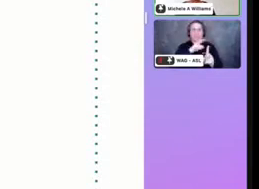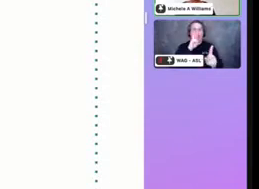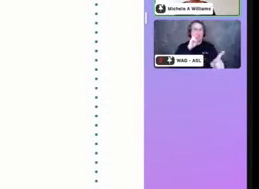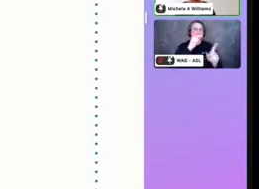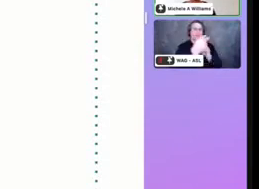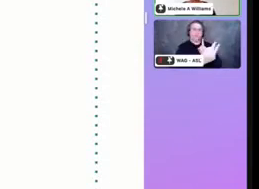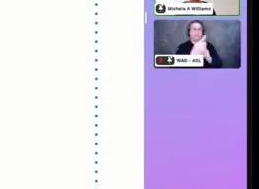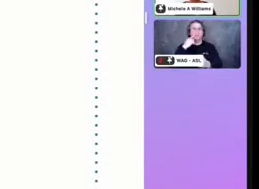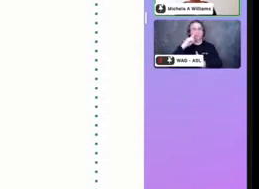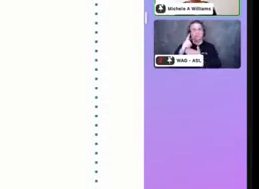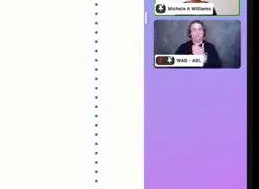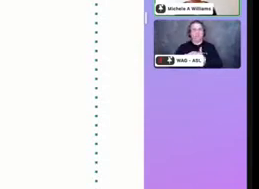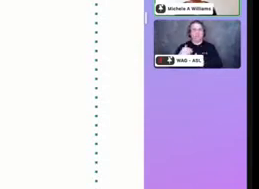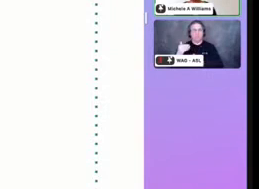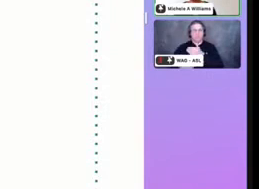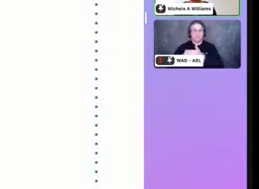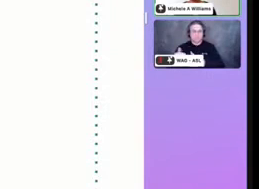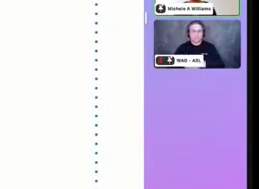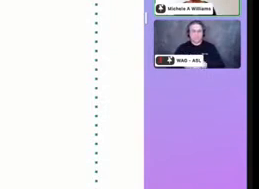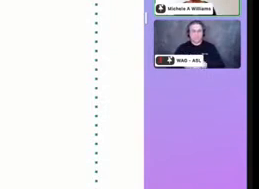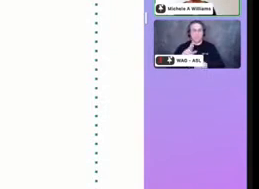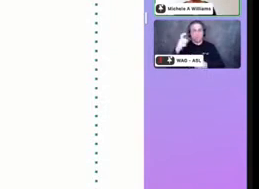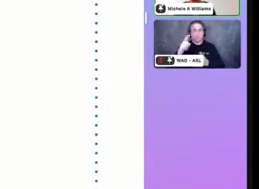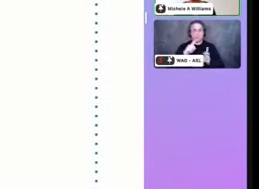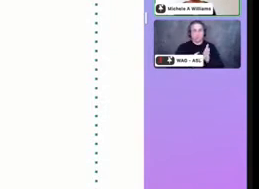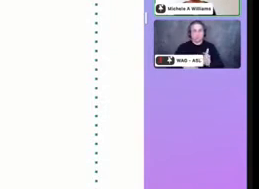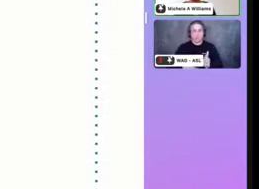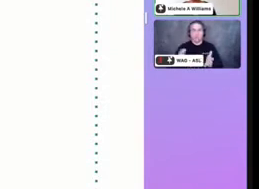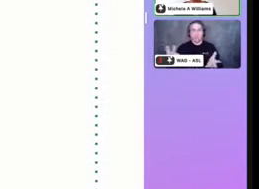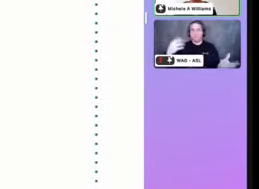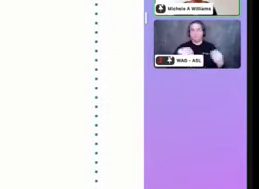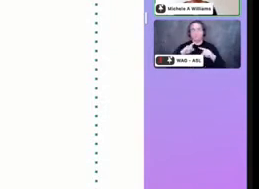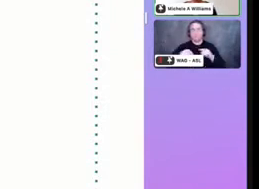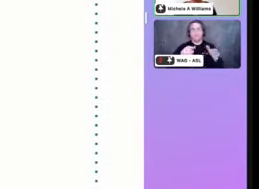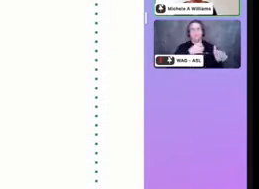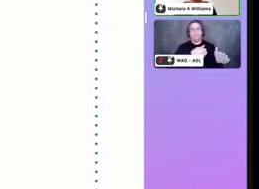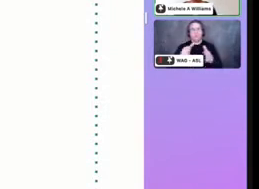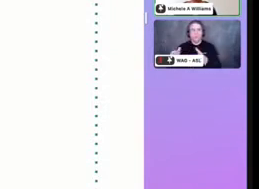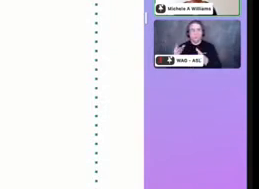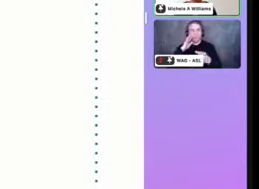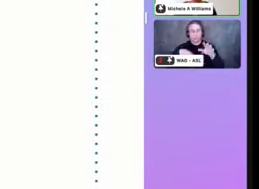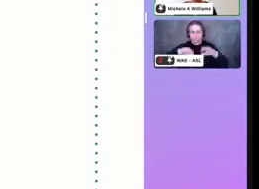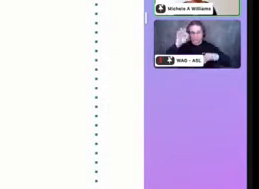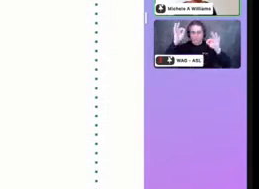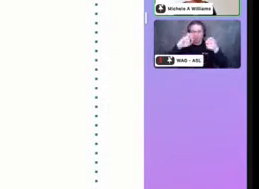to add realistic contexts and insights to design processes.